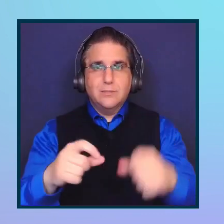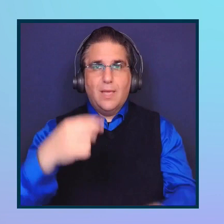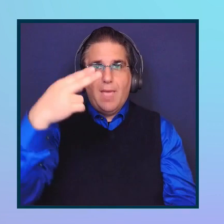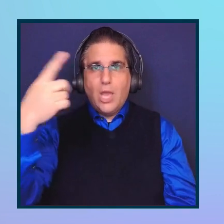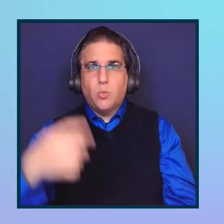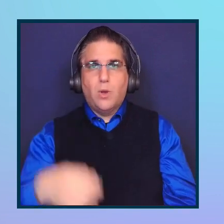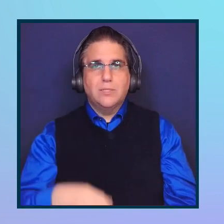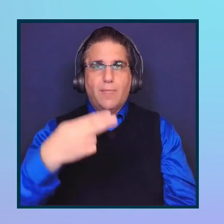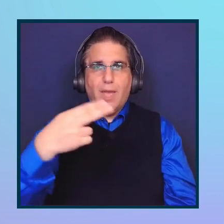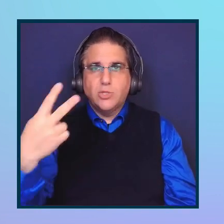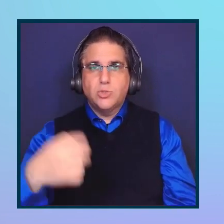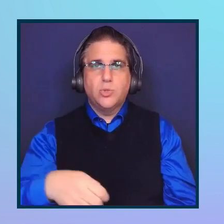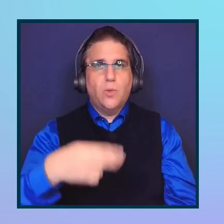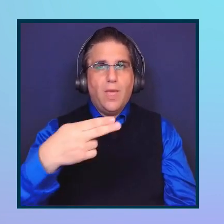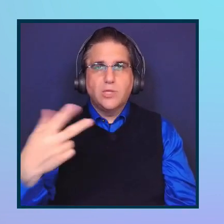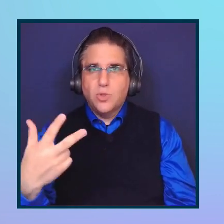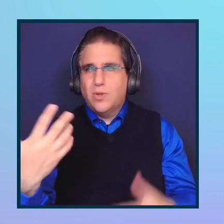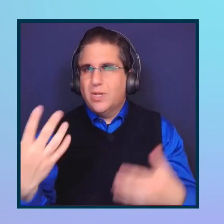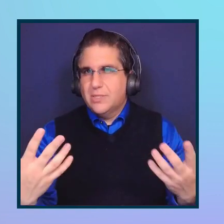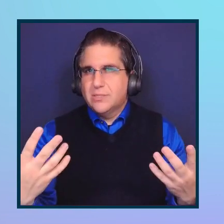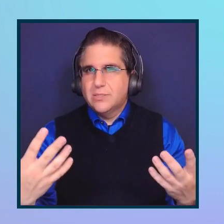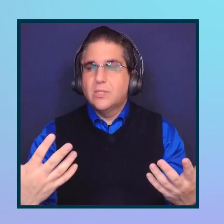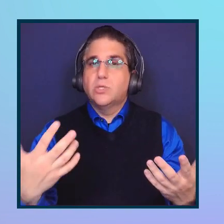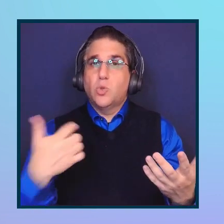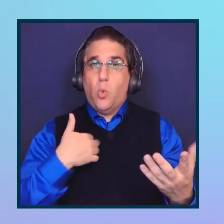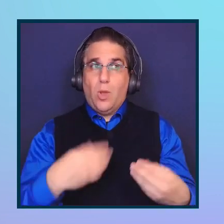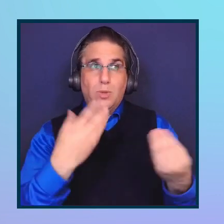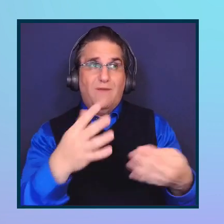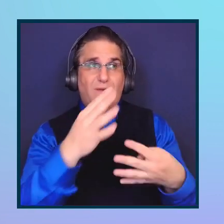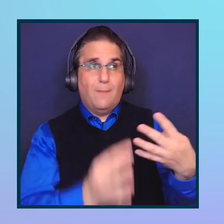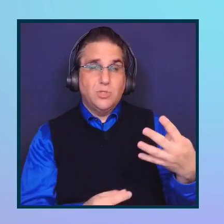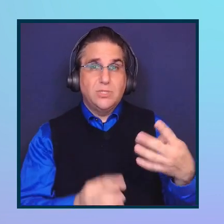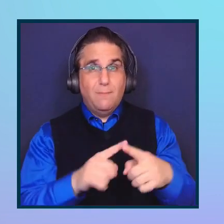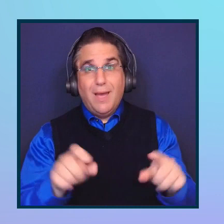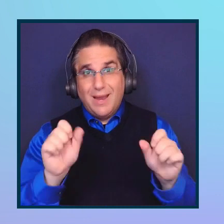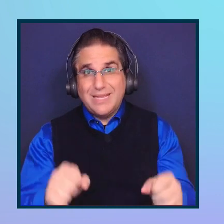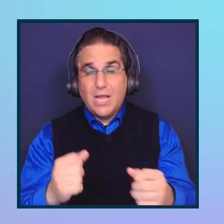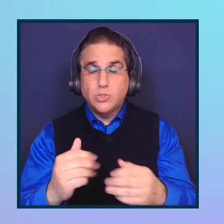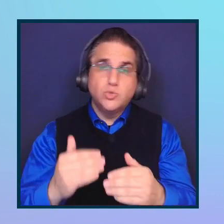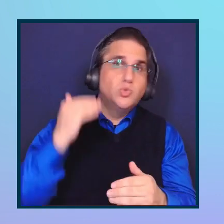So we need to give options, too many is too many, right? Like it's just too confusing.